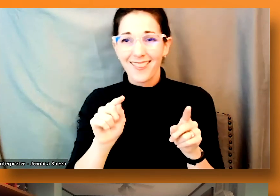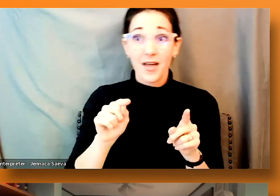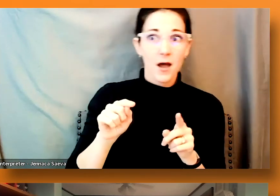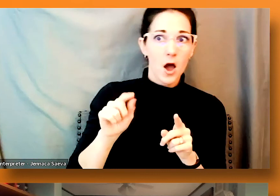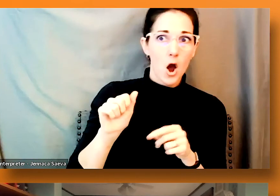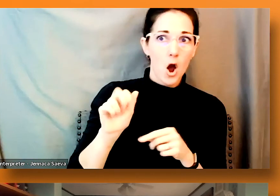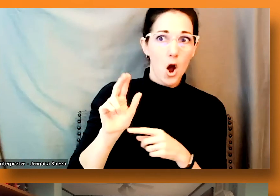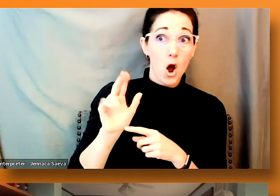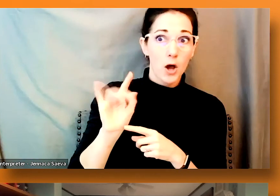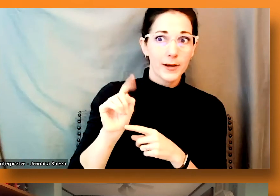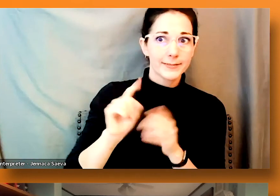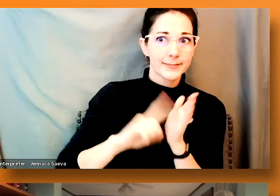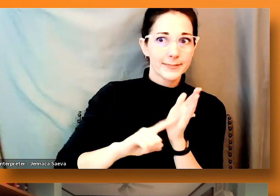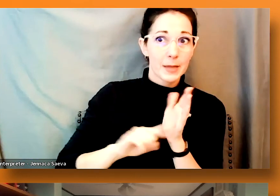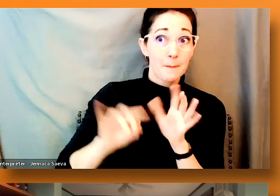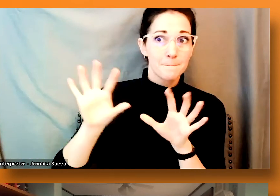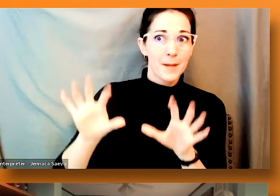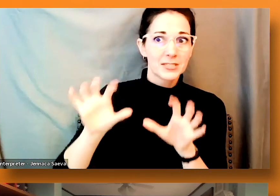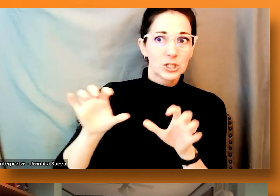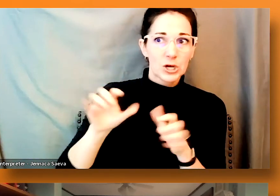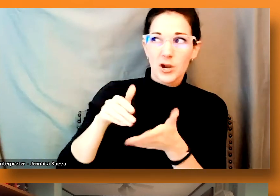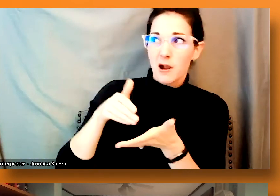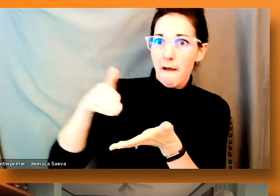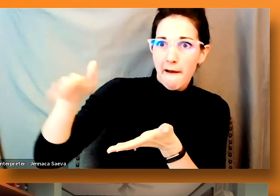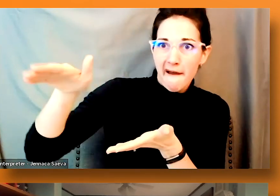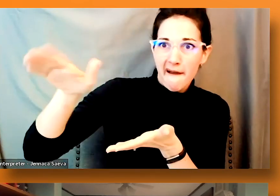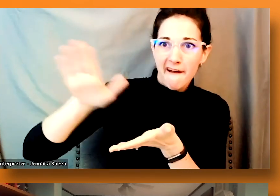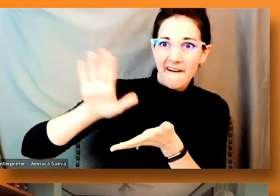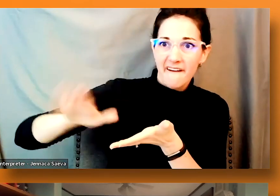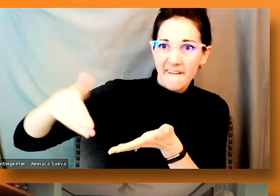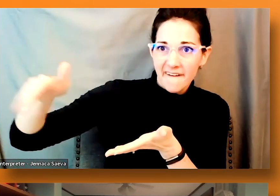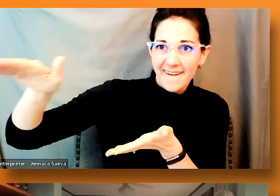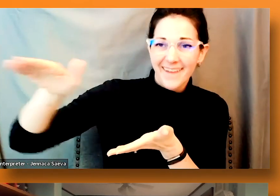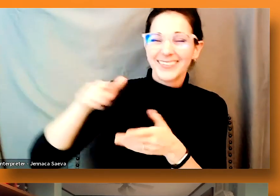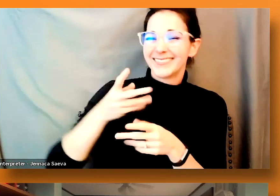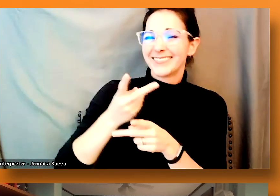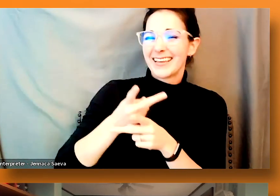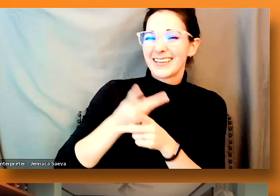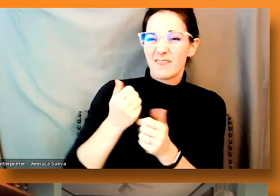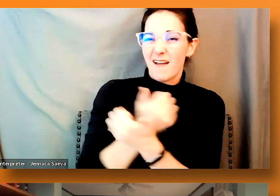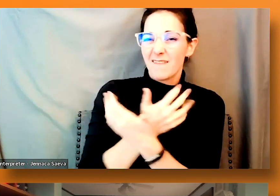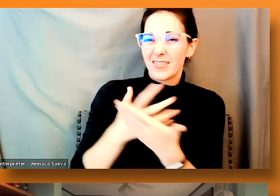keeping PIs out of jail. That's a true statement. You guys are fabulous.